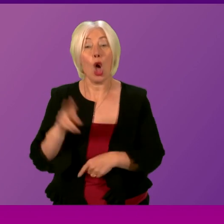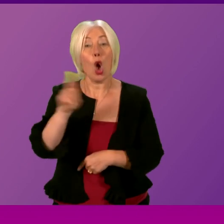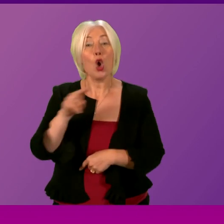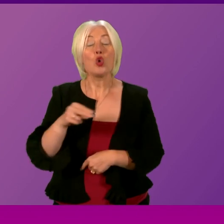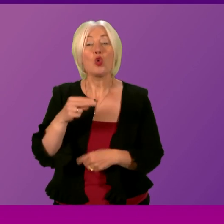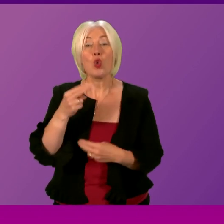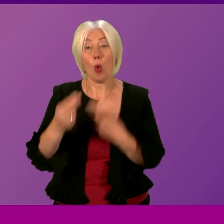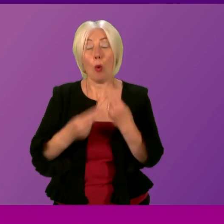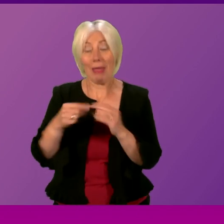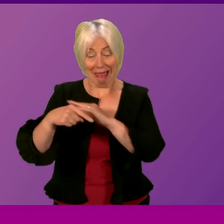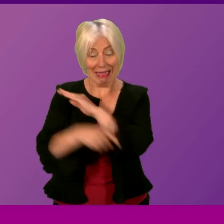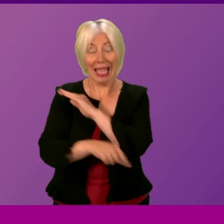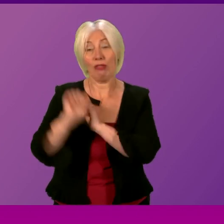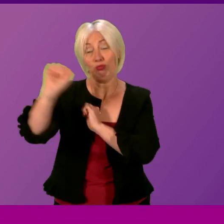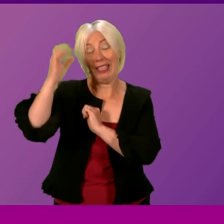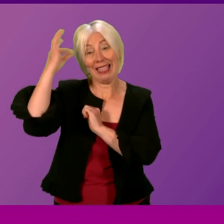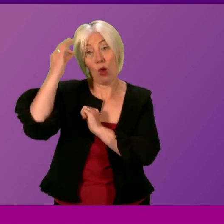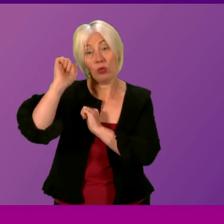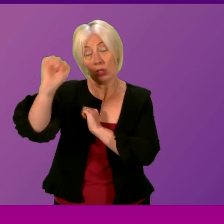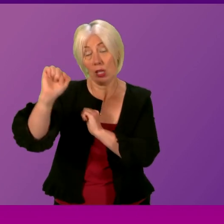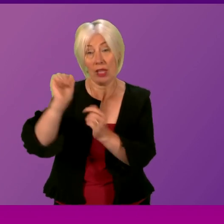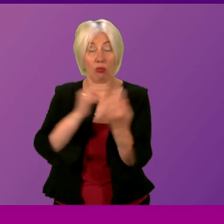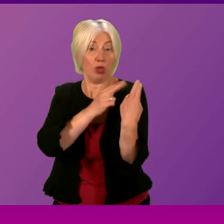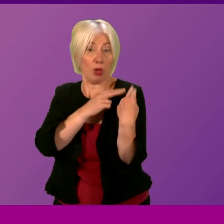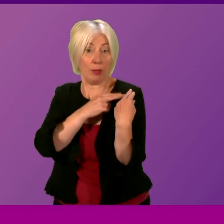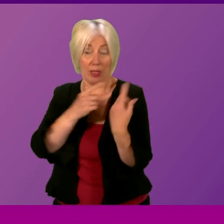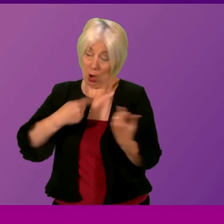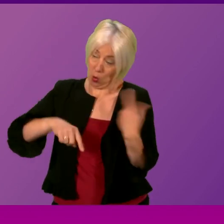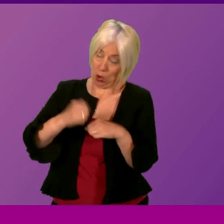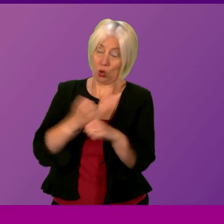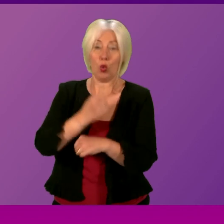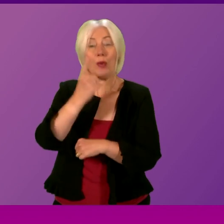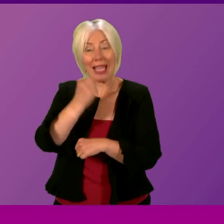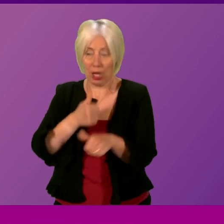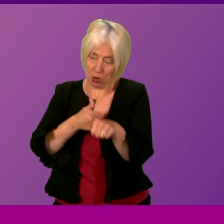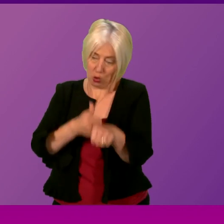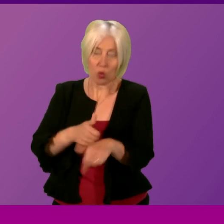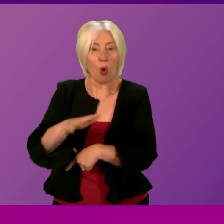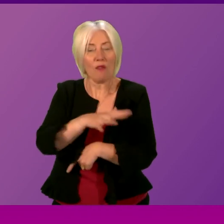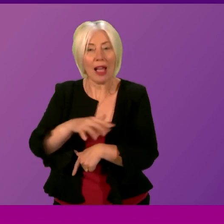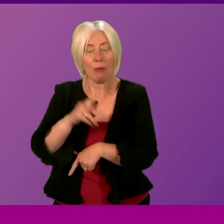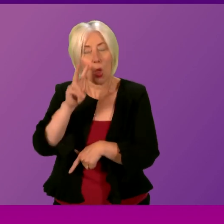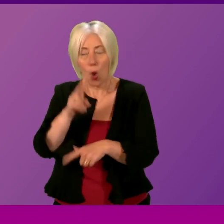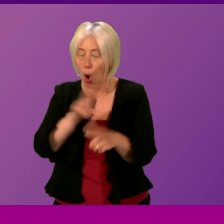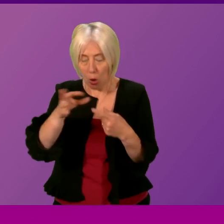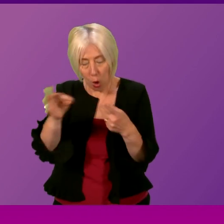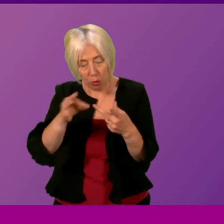matter for councils, the Scottish Government will do everything that we can to support families, and we will consider all the options that are available to us to ensure that families